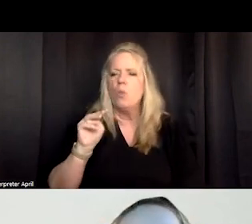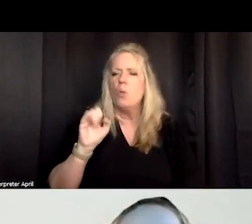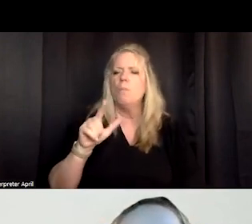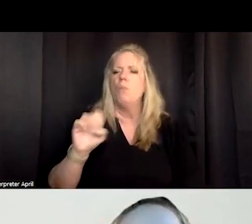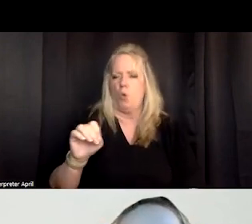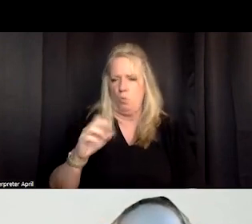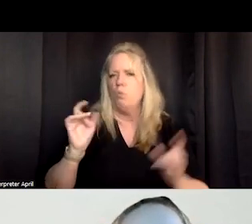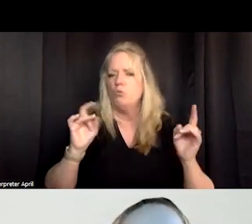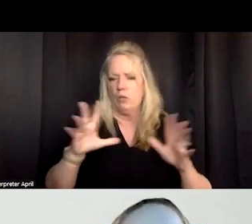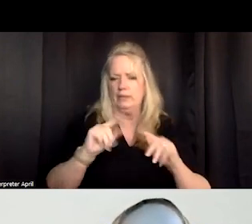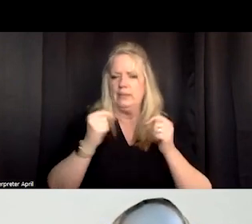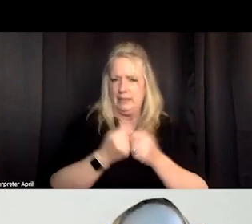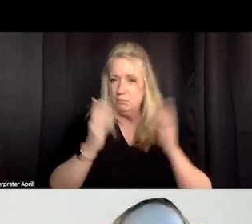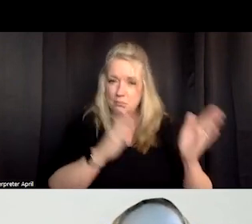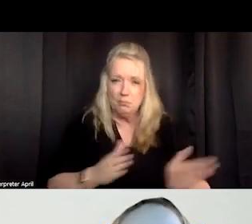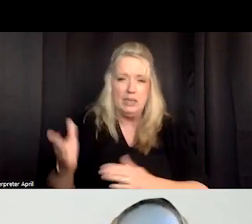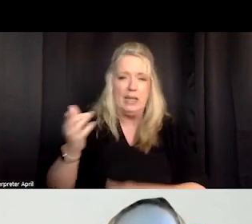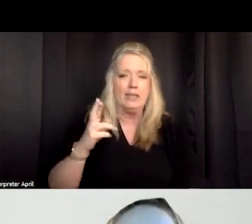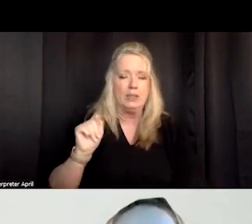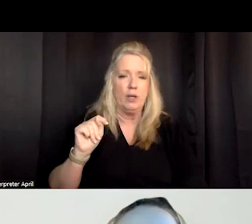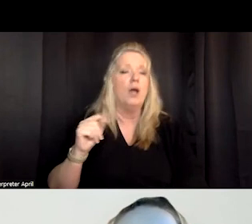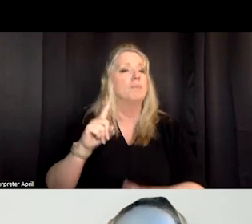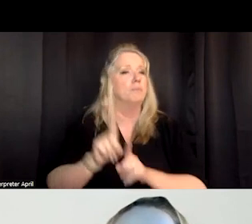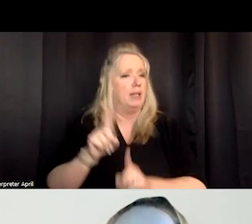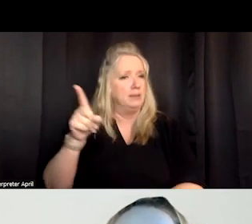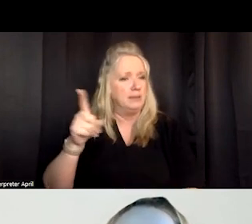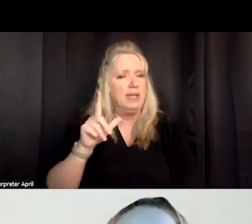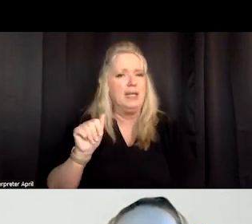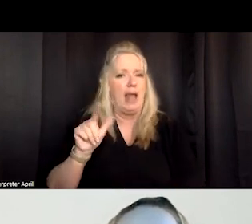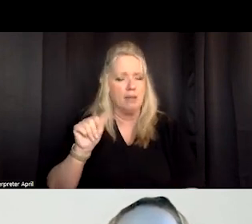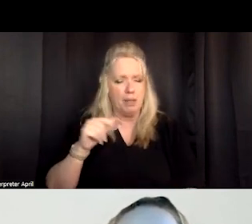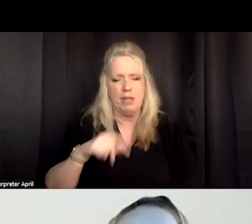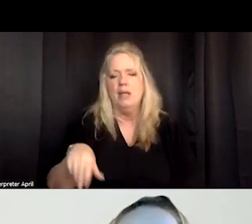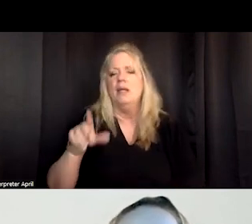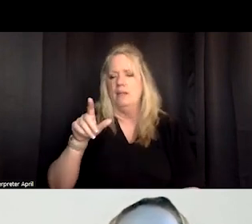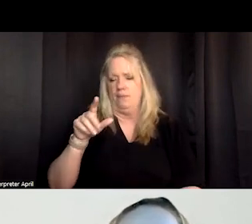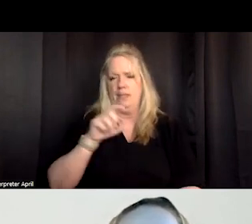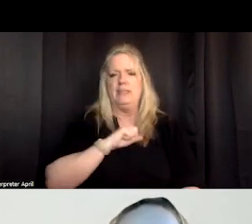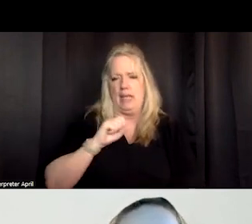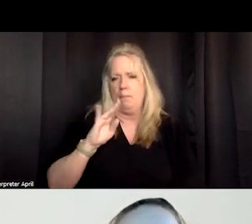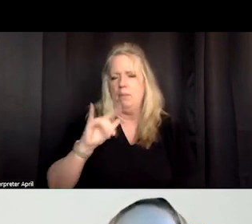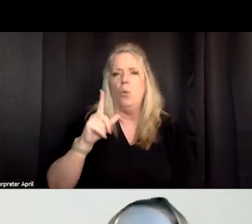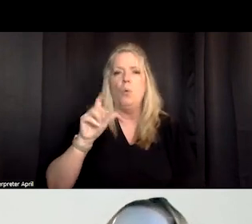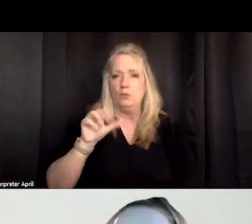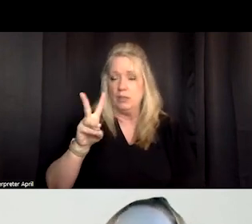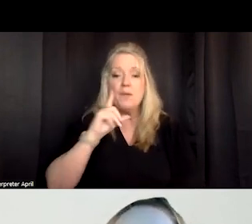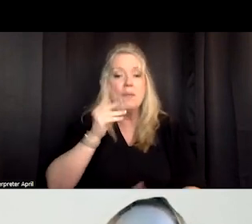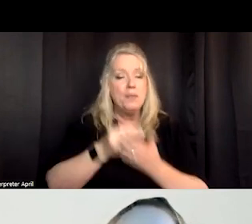PLANNING GRANT. ALSO, IN ALABAMA, SENATE BILL, 106. THAT, THEIR BUNT BILL HAS PASSED THEIR LEGISLATURE. BUDGET BILL HAS PASSED THEIR LEGISLATURE.